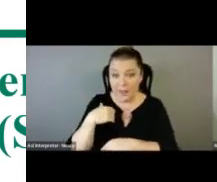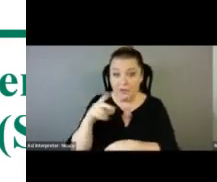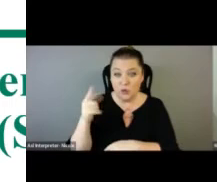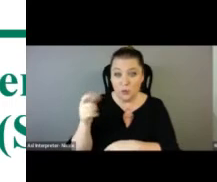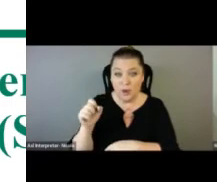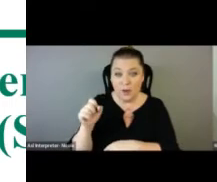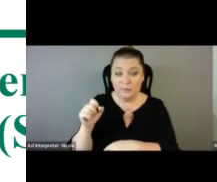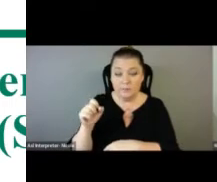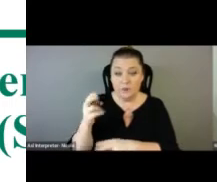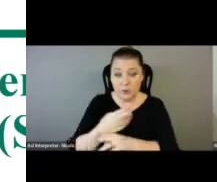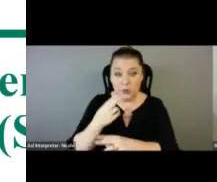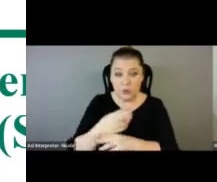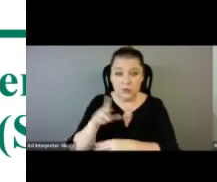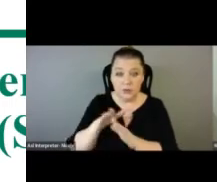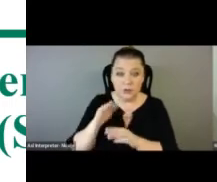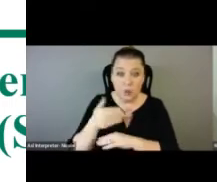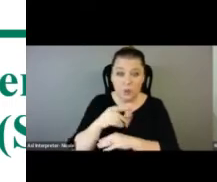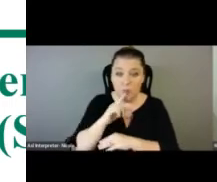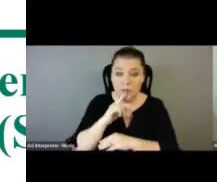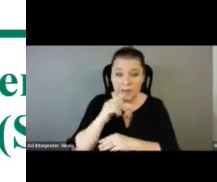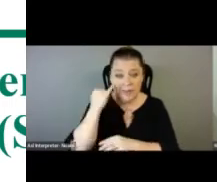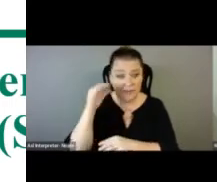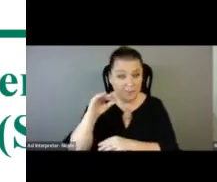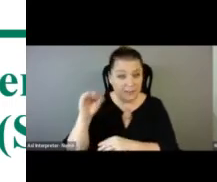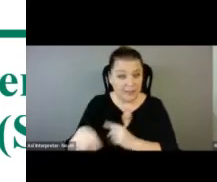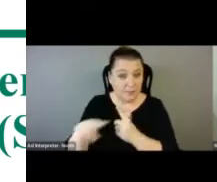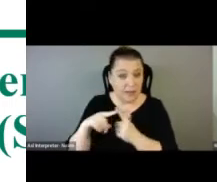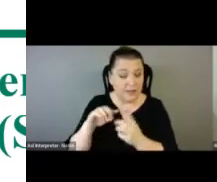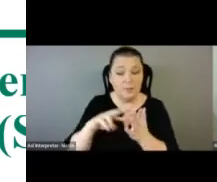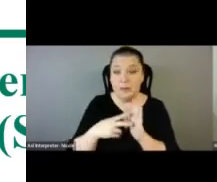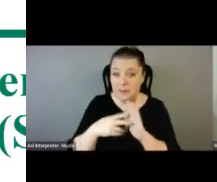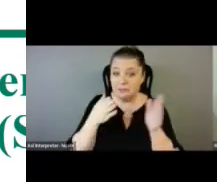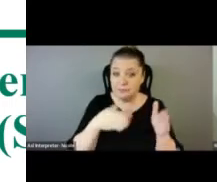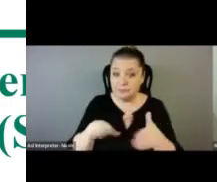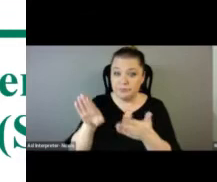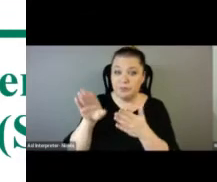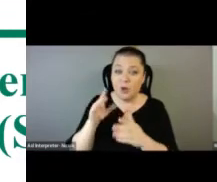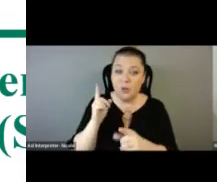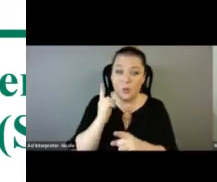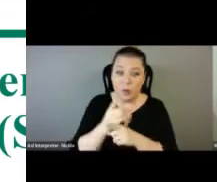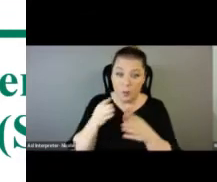the percentage, if it's positive, it means it's trending the right way. So the first two, you'll notice it's going down,